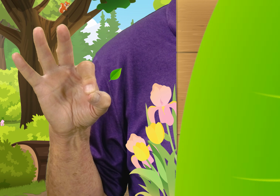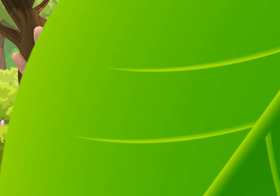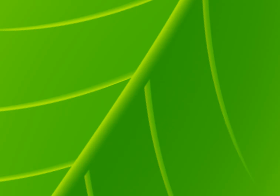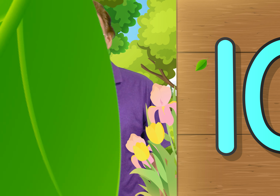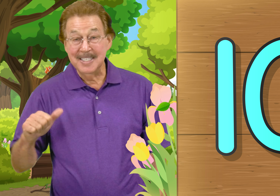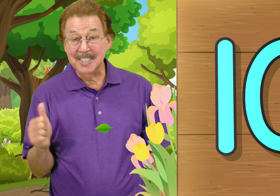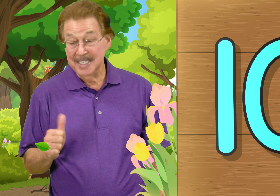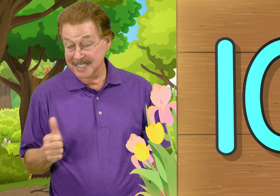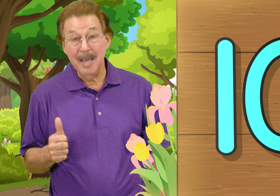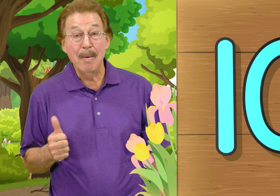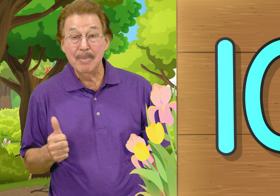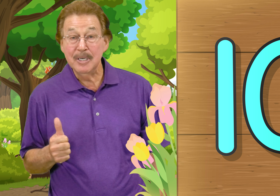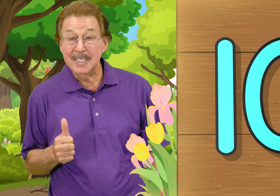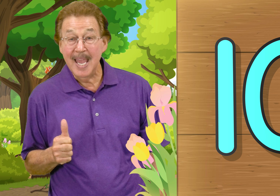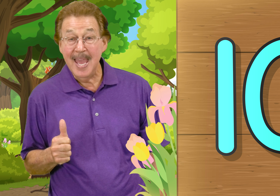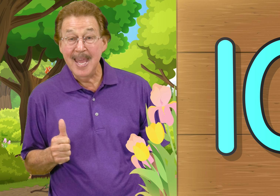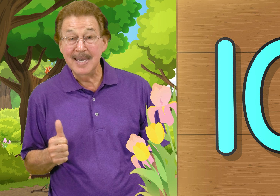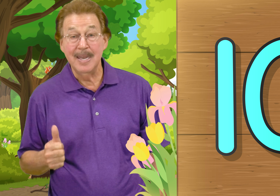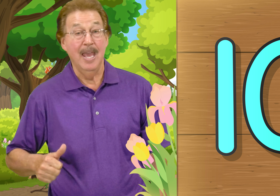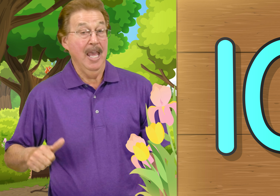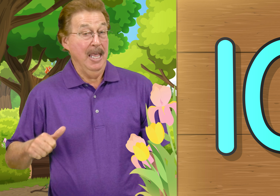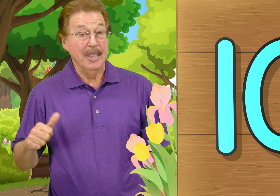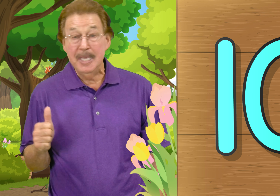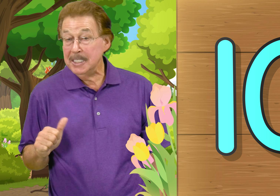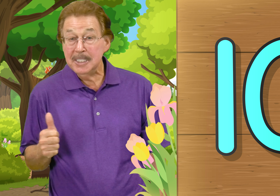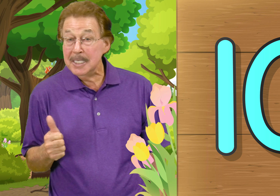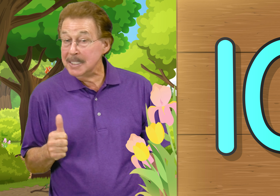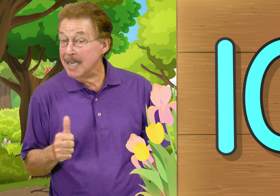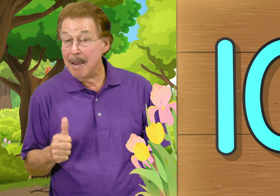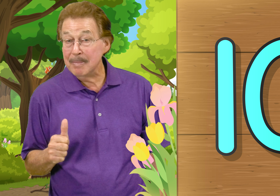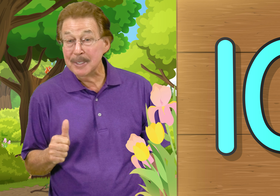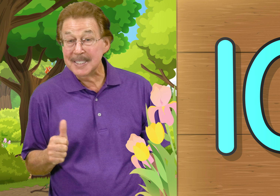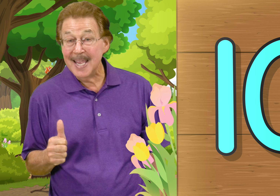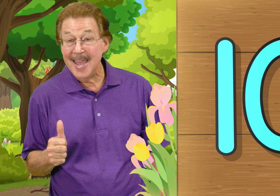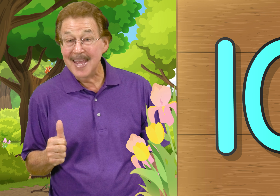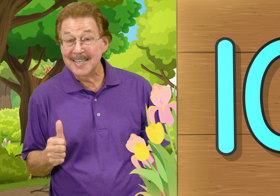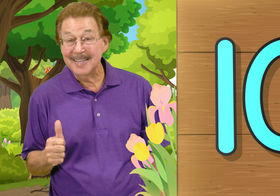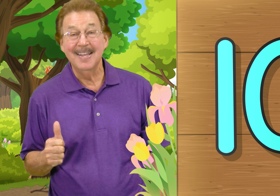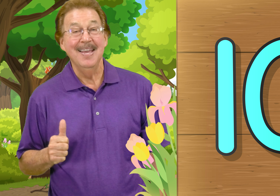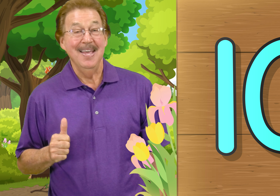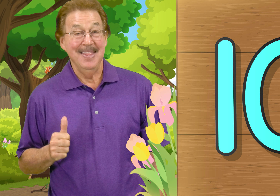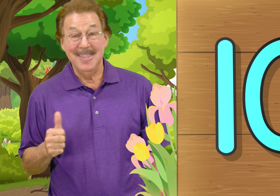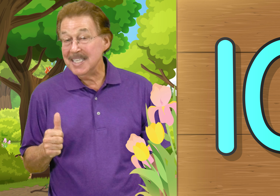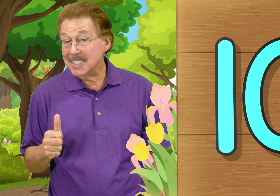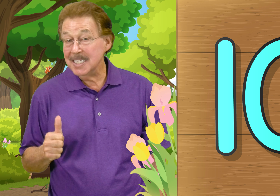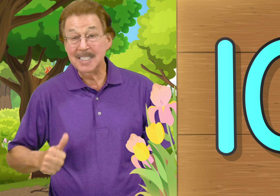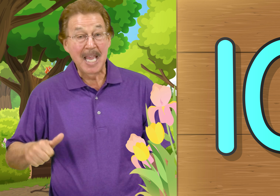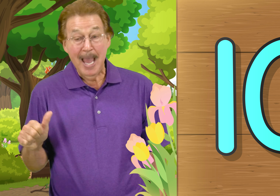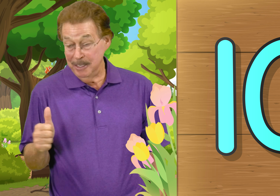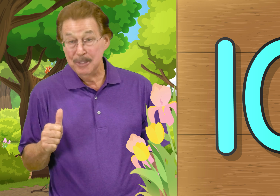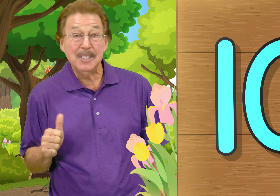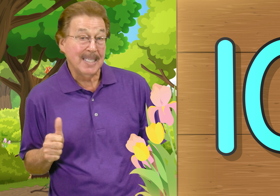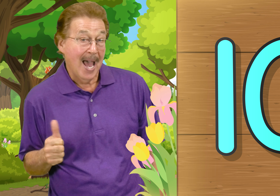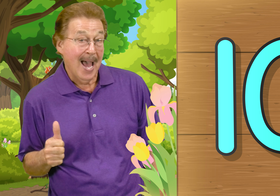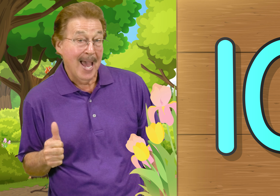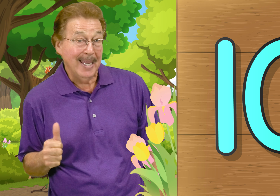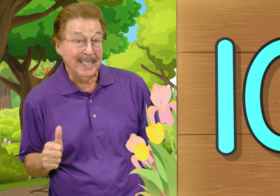This is number 10 This is how you sign it